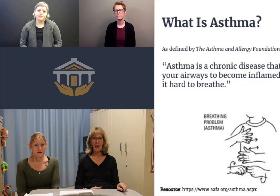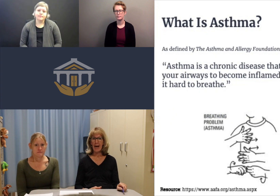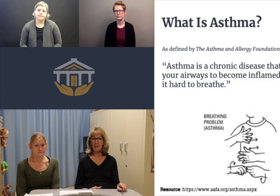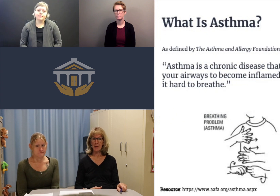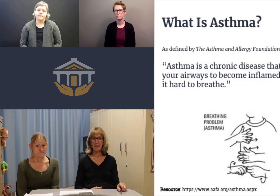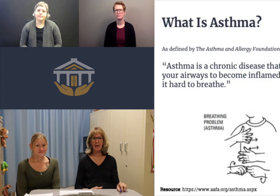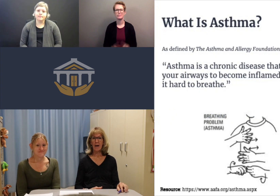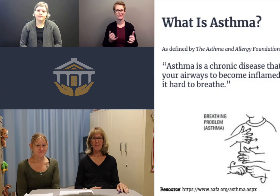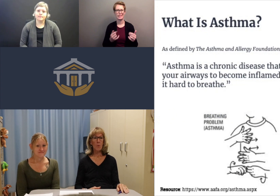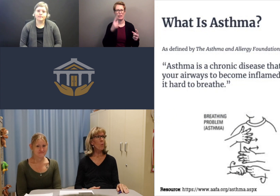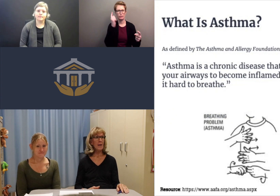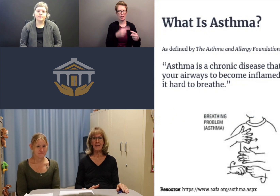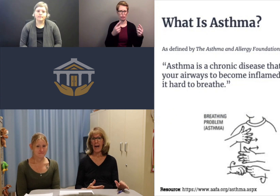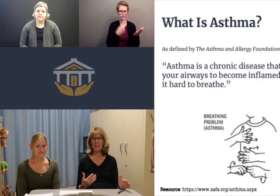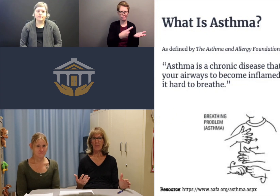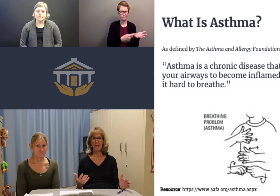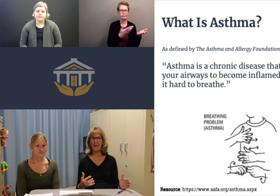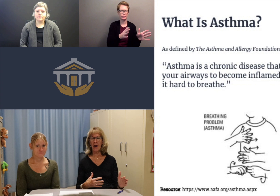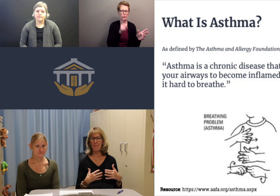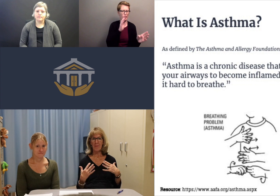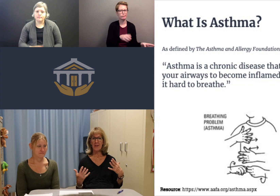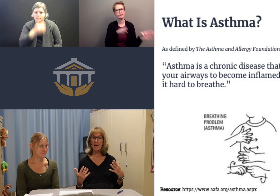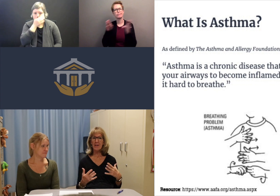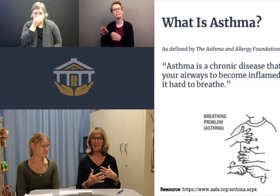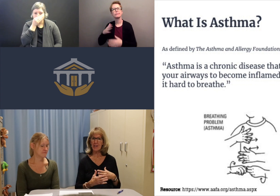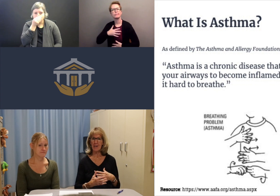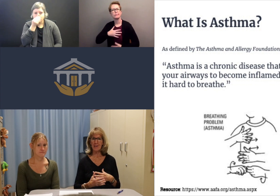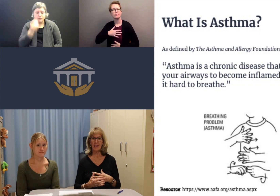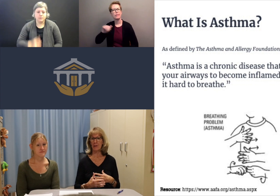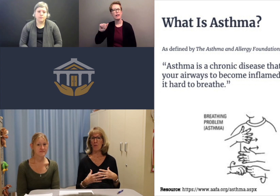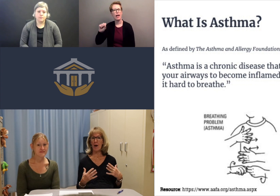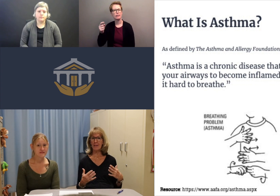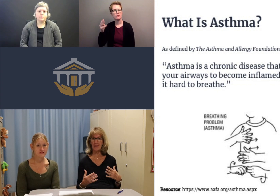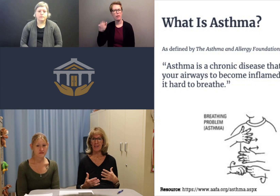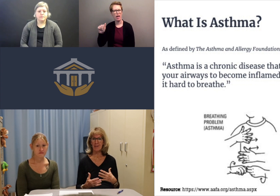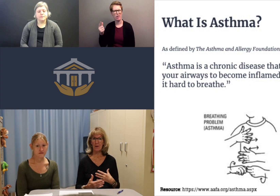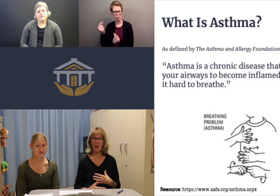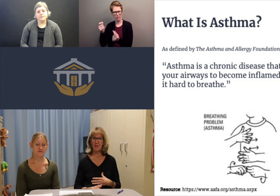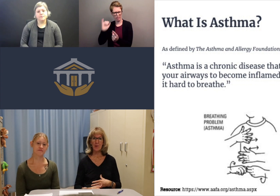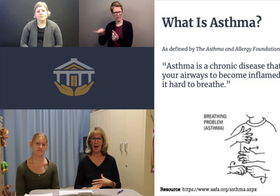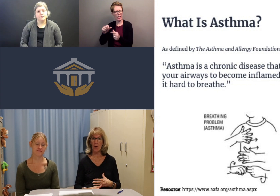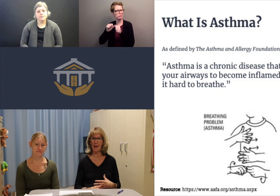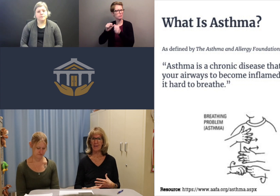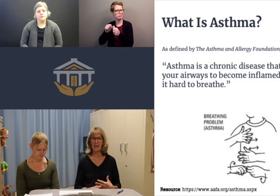asthma. Um, what is asthma. Um, the definition is, it's a chronic disease that causes your airways